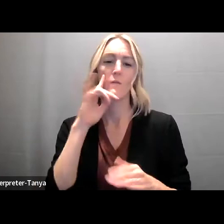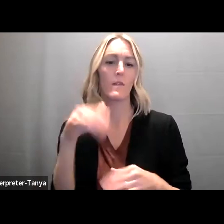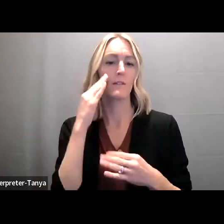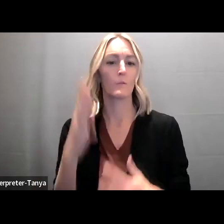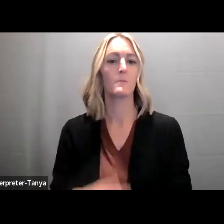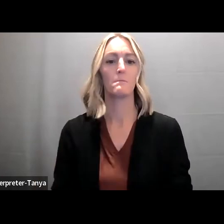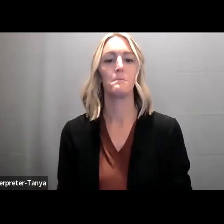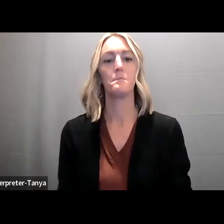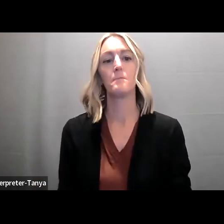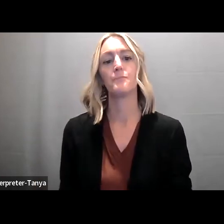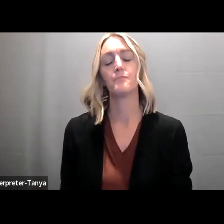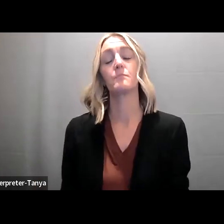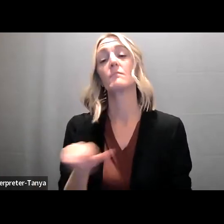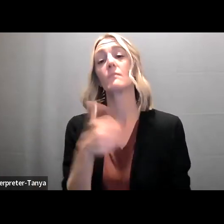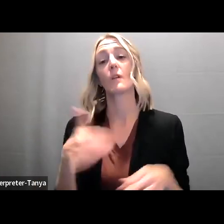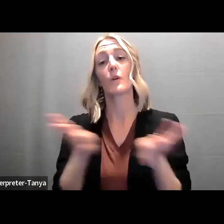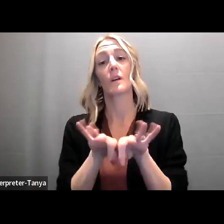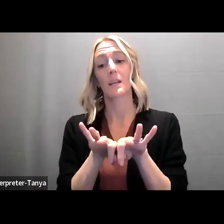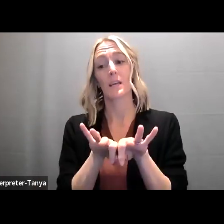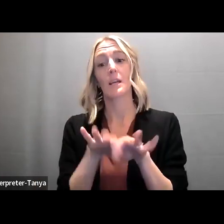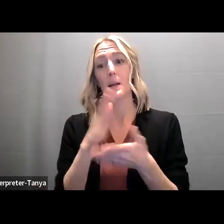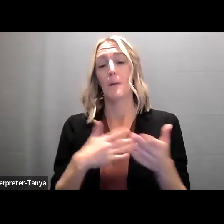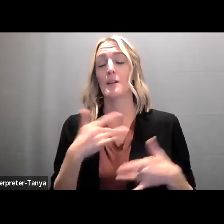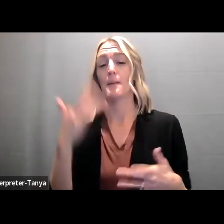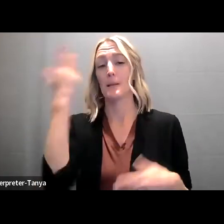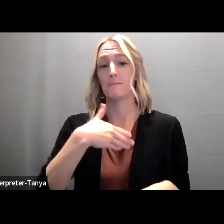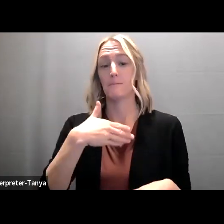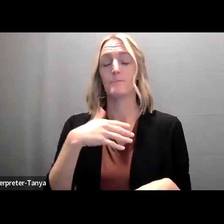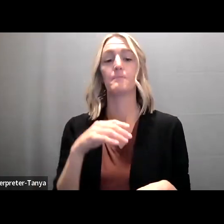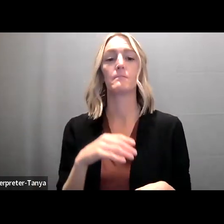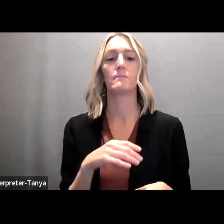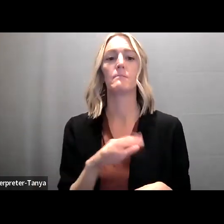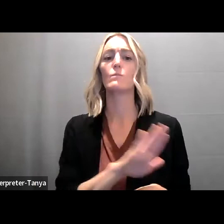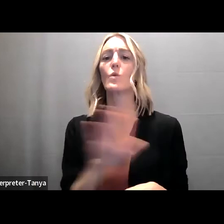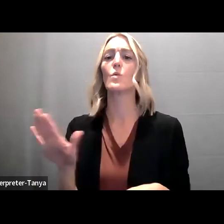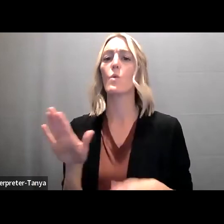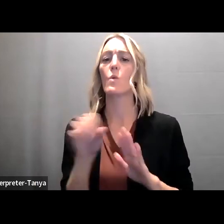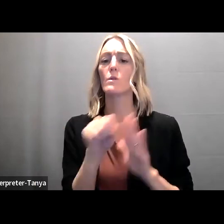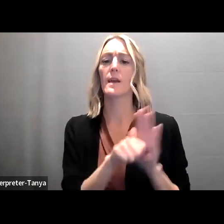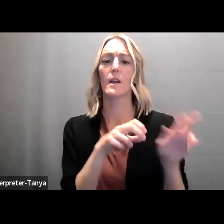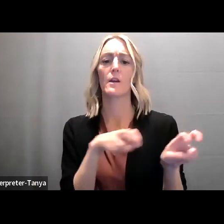The other key piece I think often gets missed is how is your state transition plan addressing